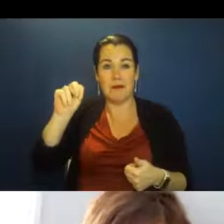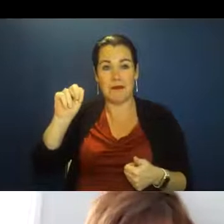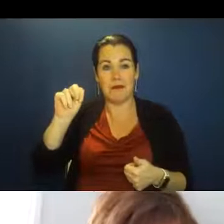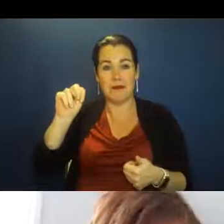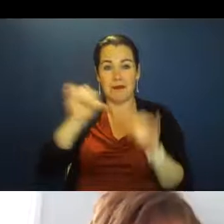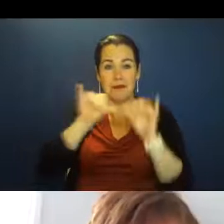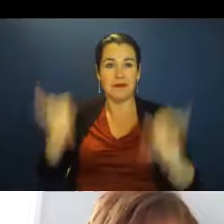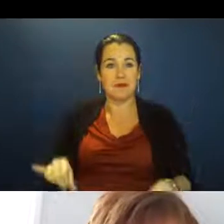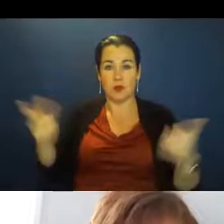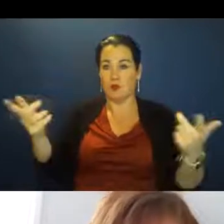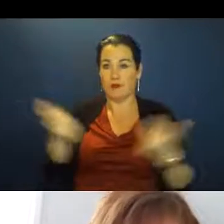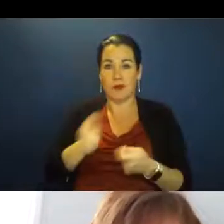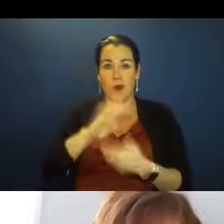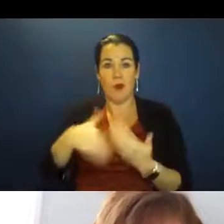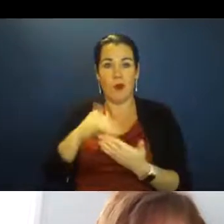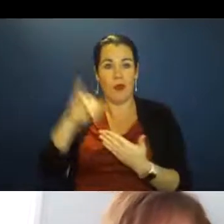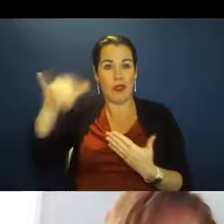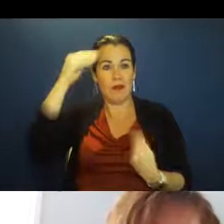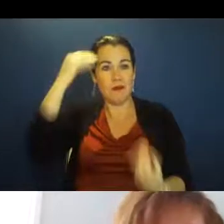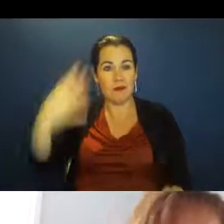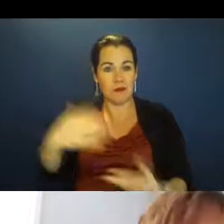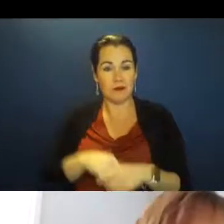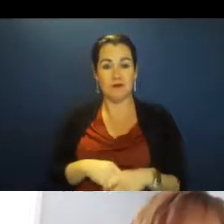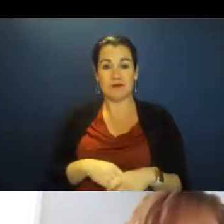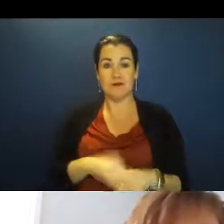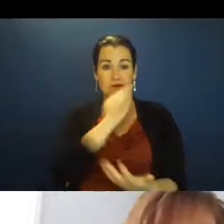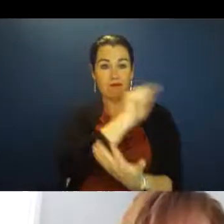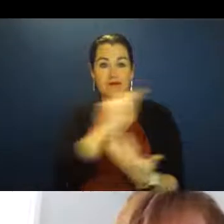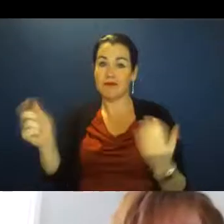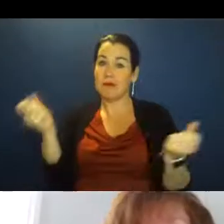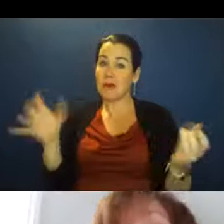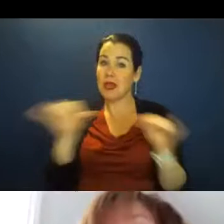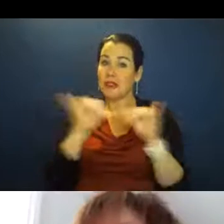systems so you can kind of see across here that there's a fair number of those systems that are linked to, for example, the Health Interview Survey or the Health and Nutrition Examination Survey. This is a good page to watch periodically, because those linkages are ongoing